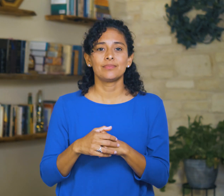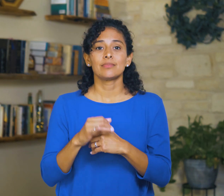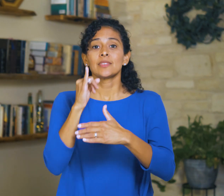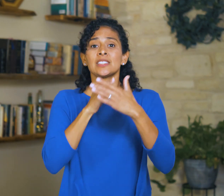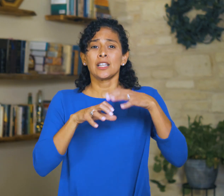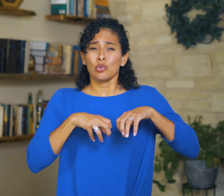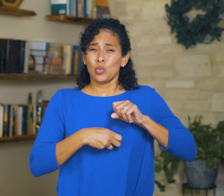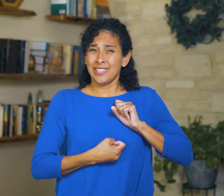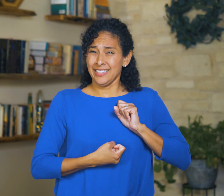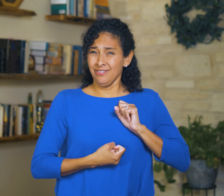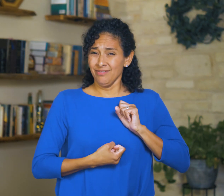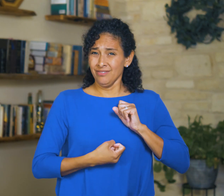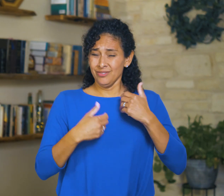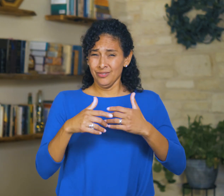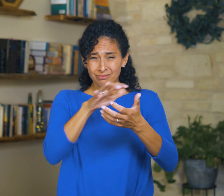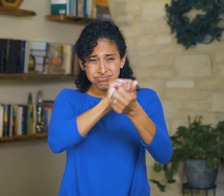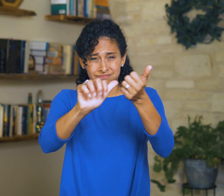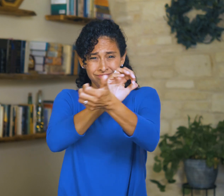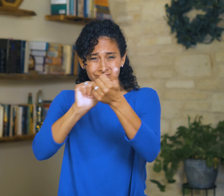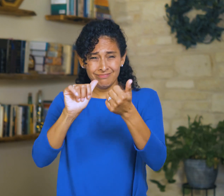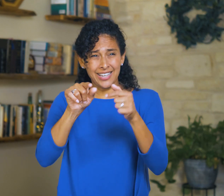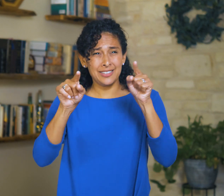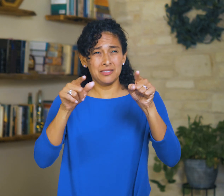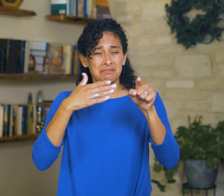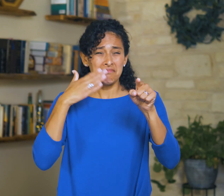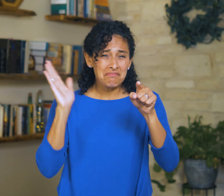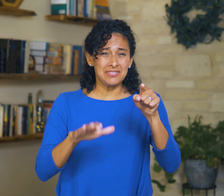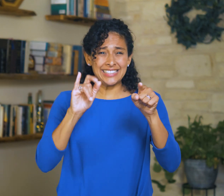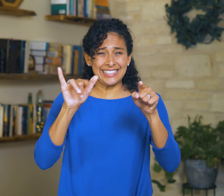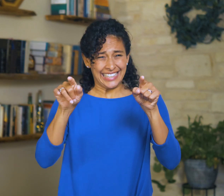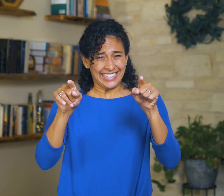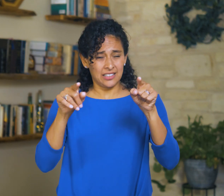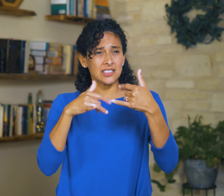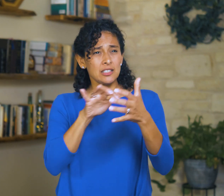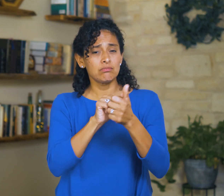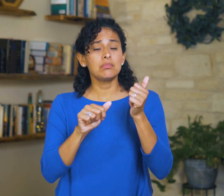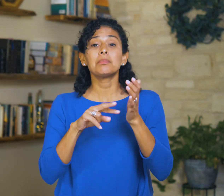Isaiah’s grief over the destruction of such a wicked city